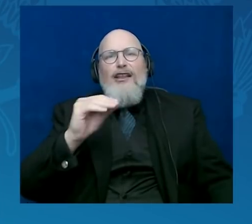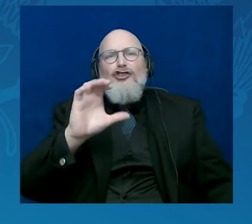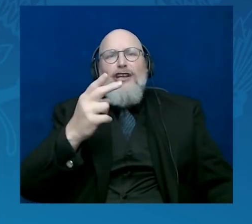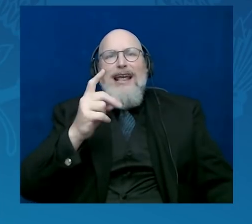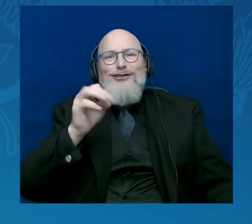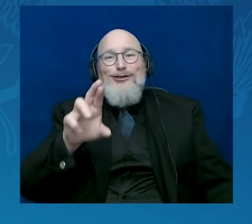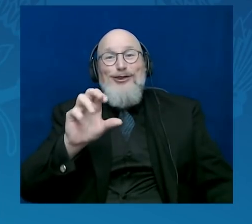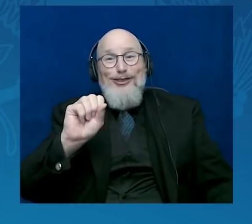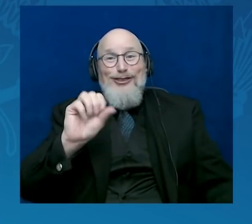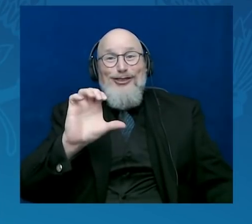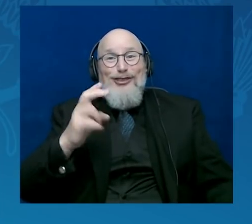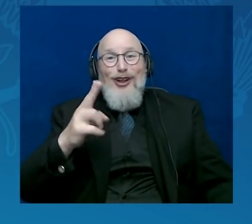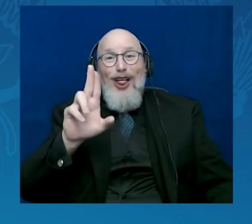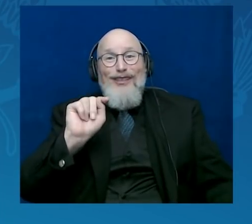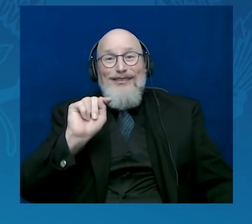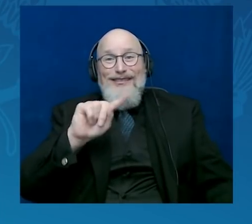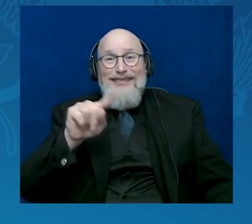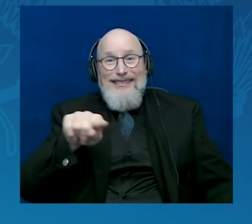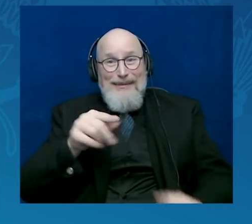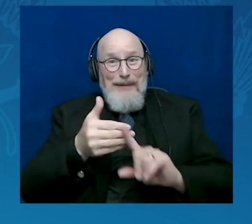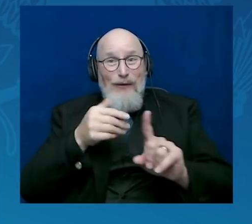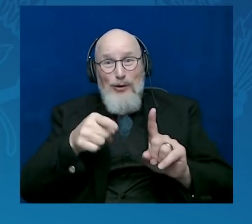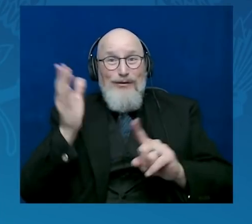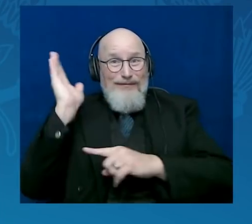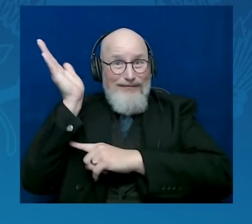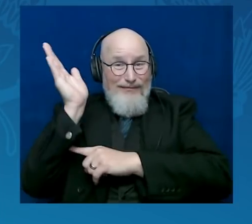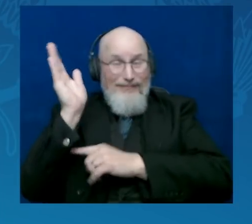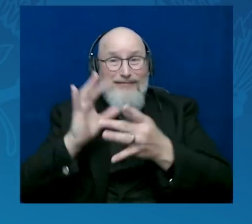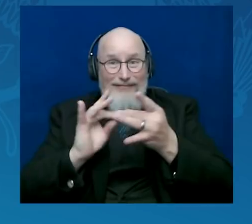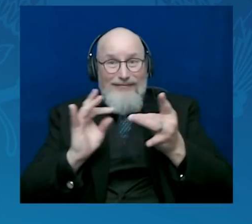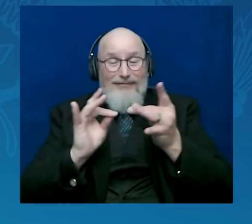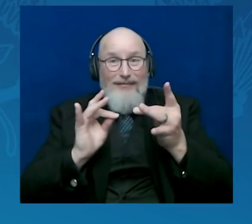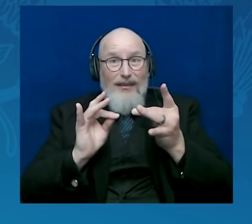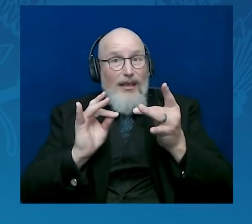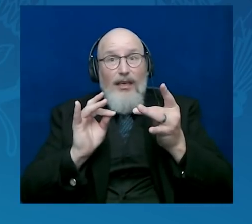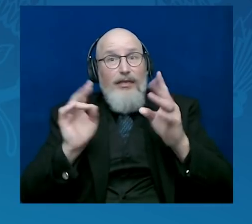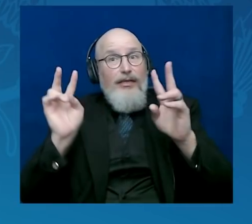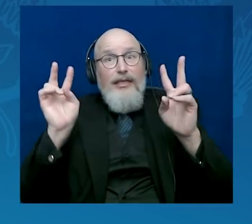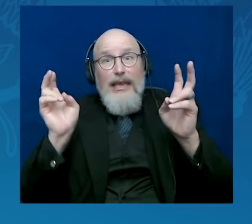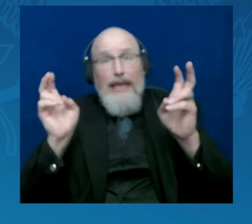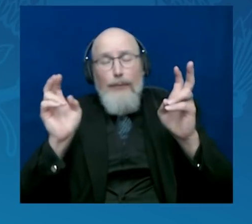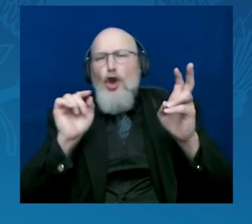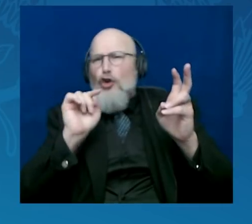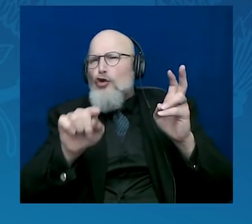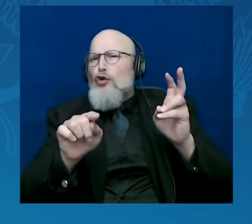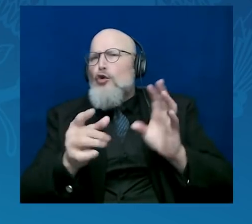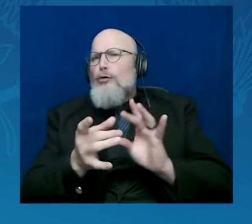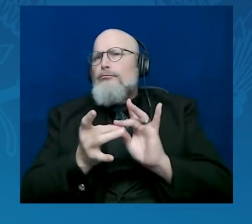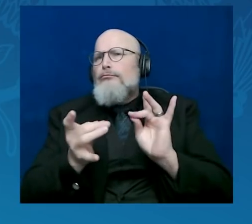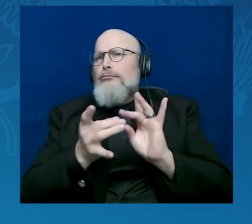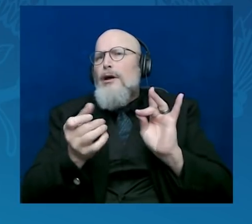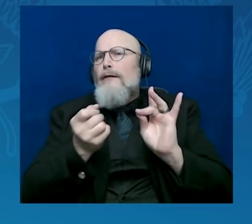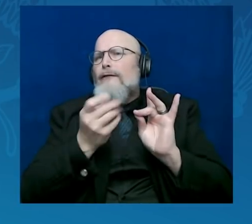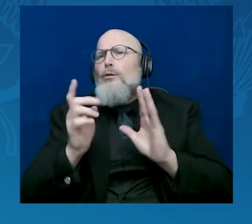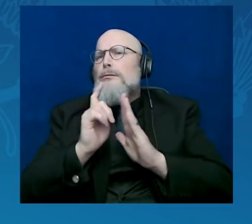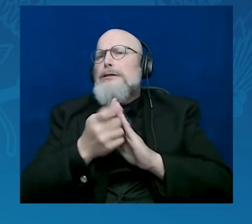Of course, the central theme was -- and you talked about it just a few minutes ago -- was Ukraine.